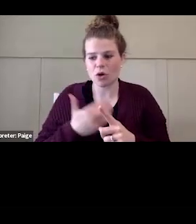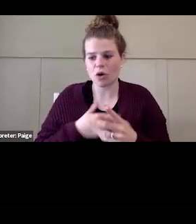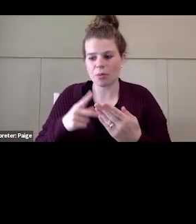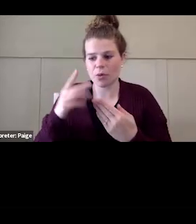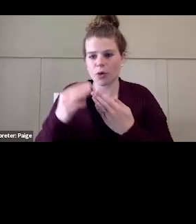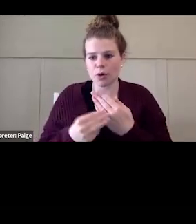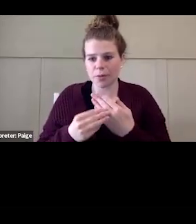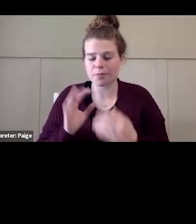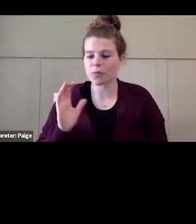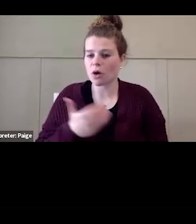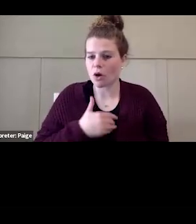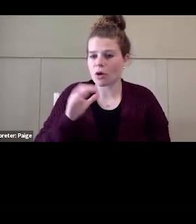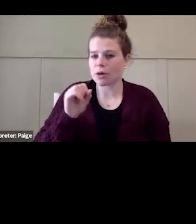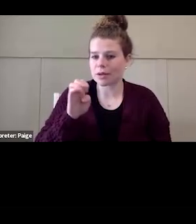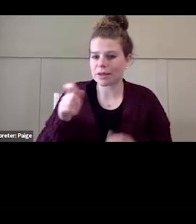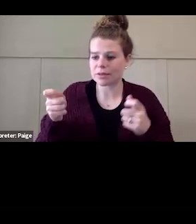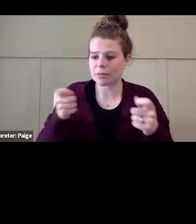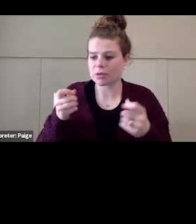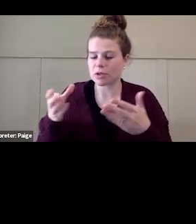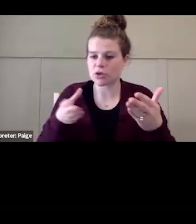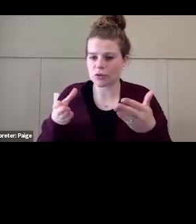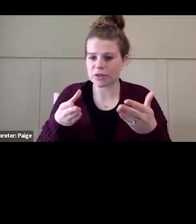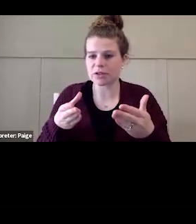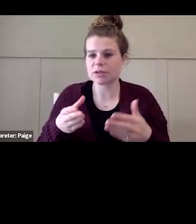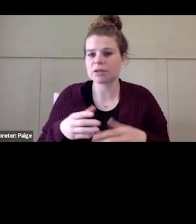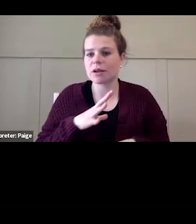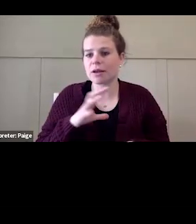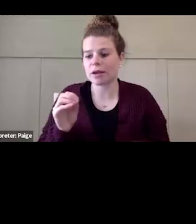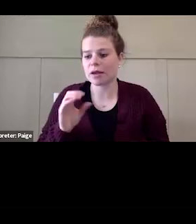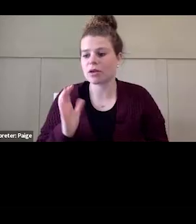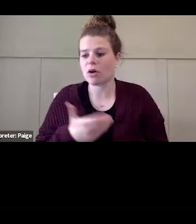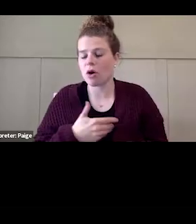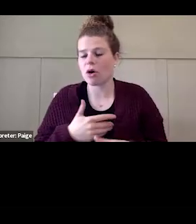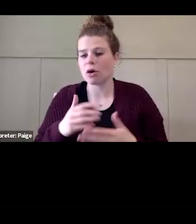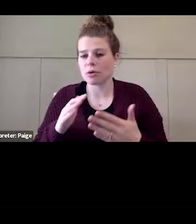is our case management services and what our STAR Community Partner Network does